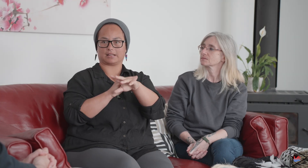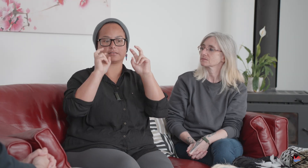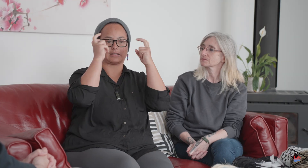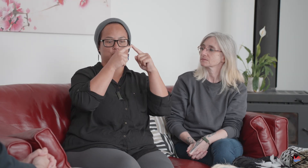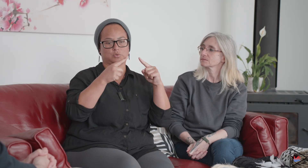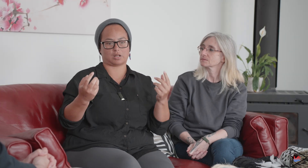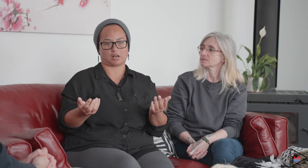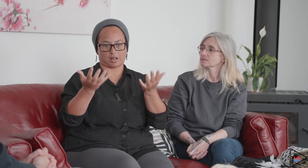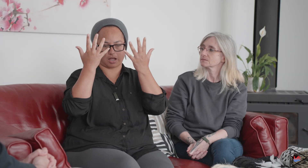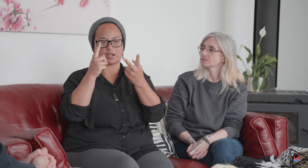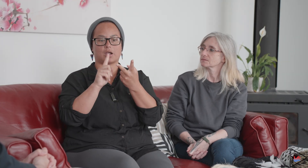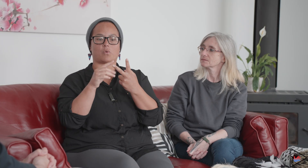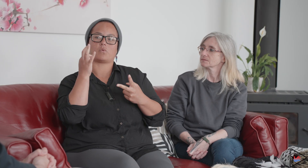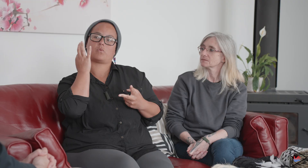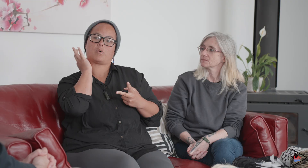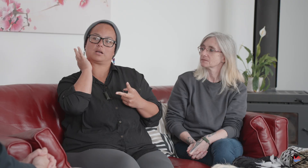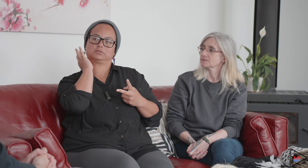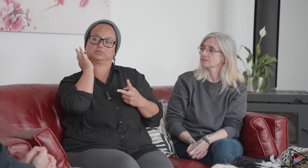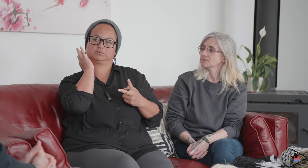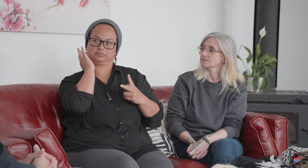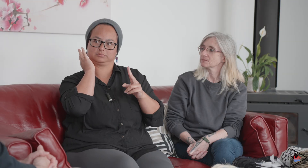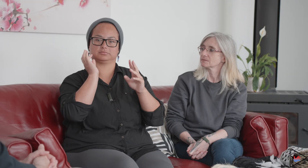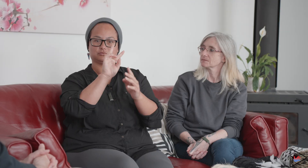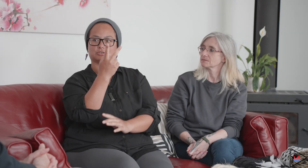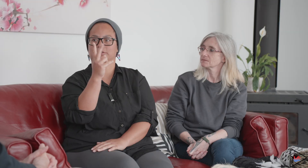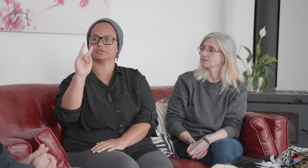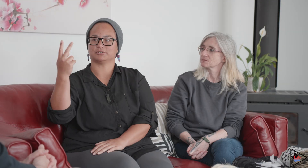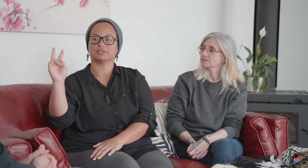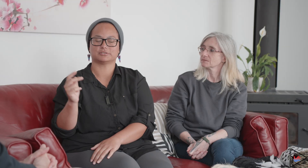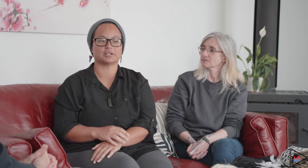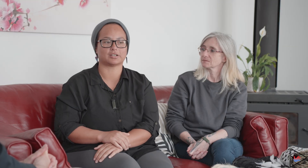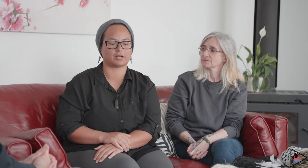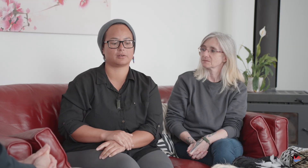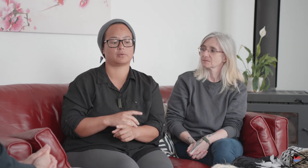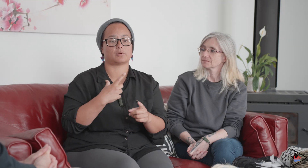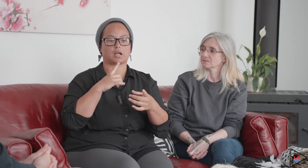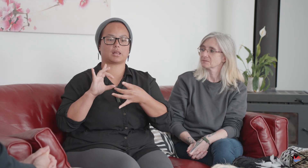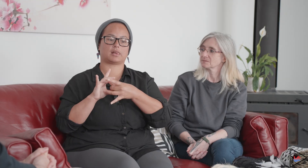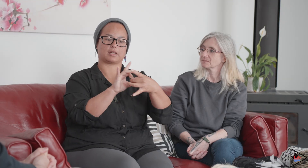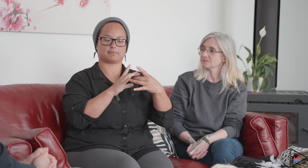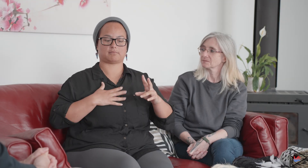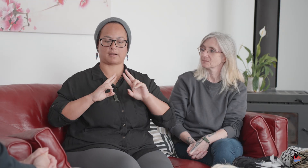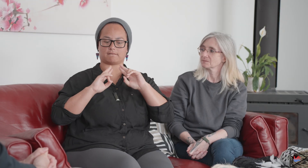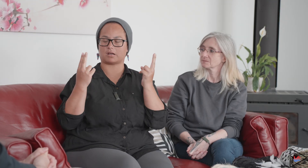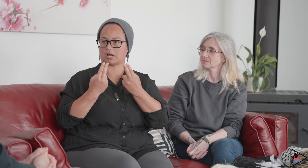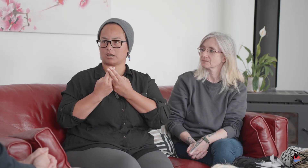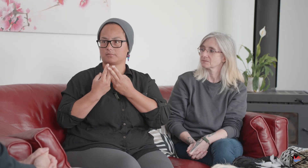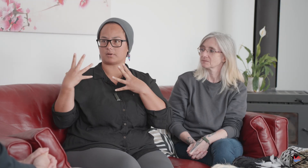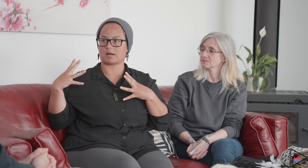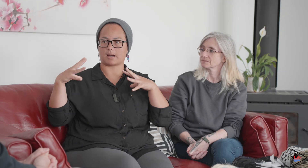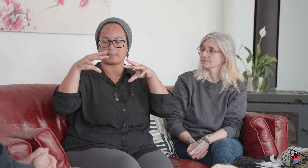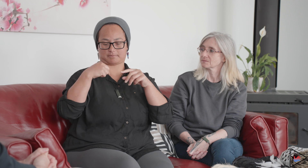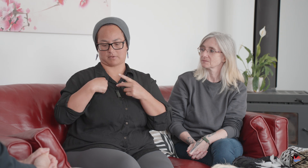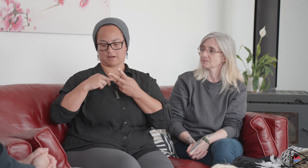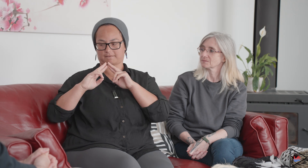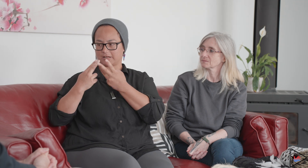across and ensure it's right. And I chose skin colours of dark to light. So I had alternating